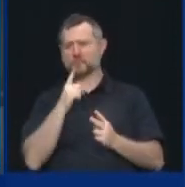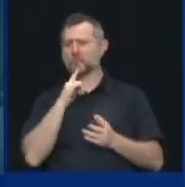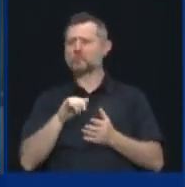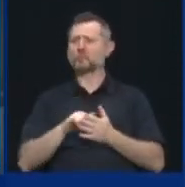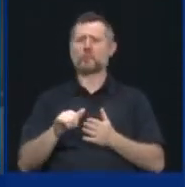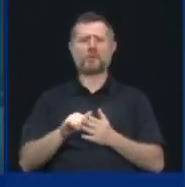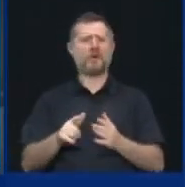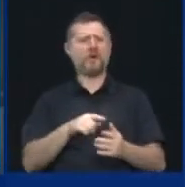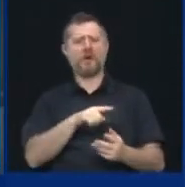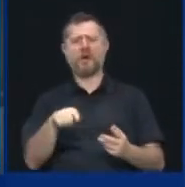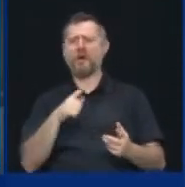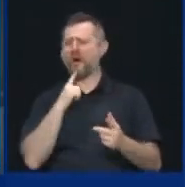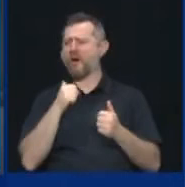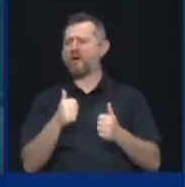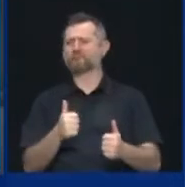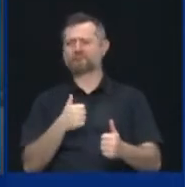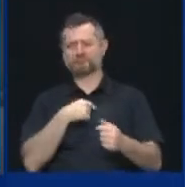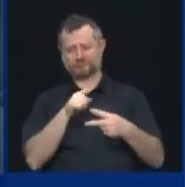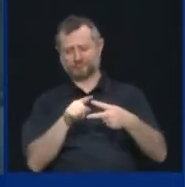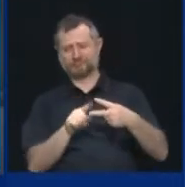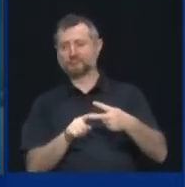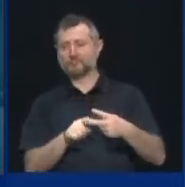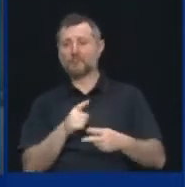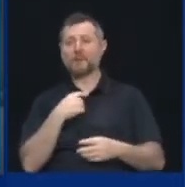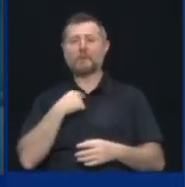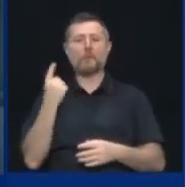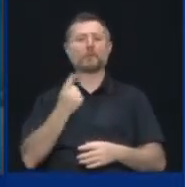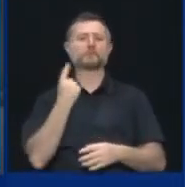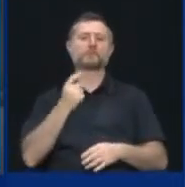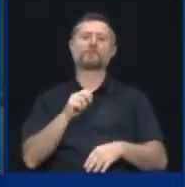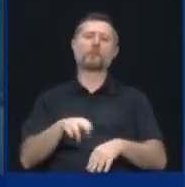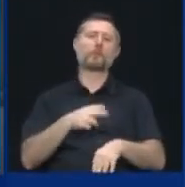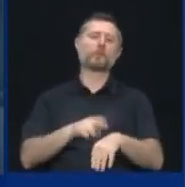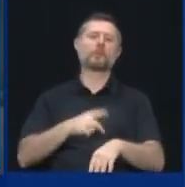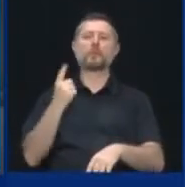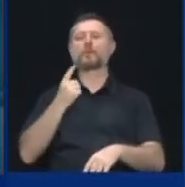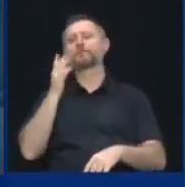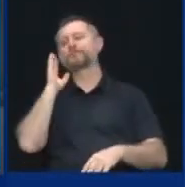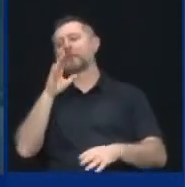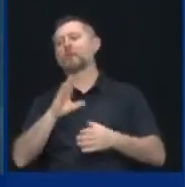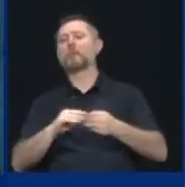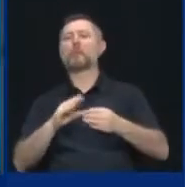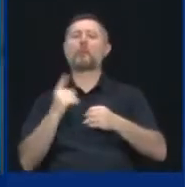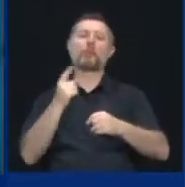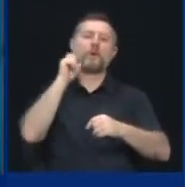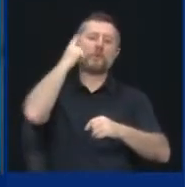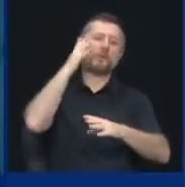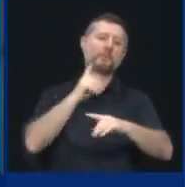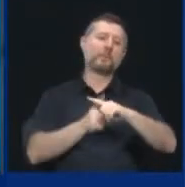NOT AT THE RATE WE WANT TO. WERE A DOING GREAT.